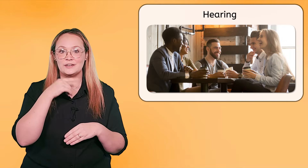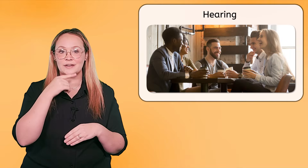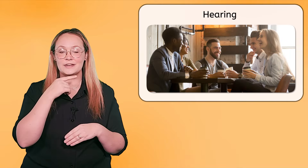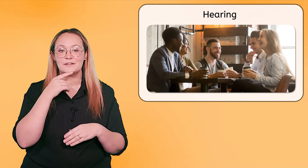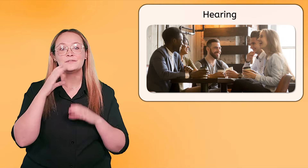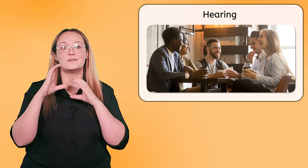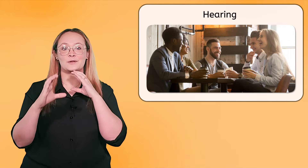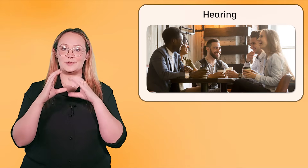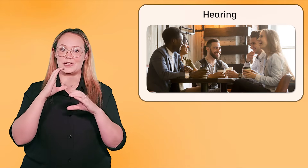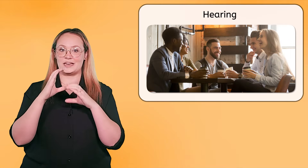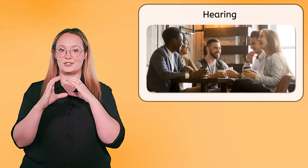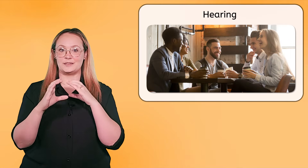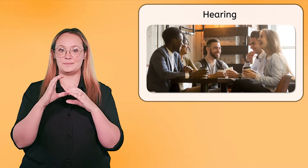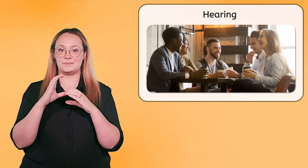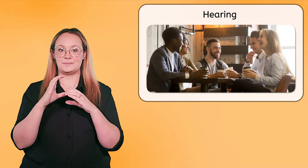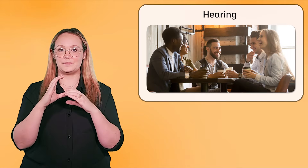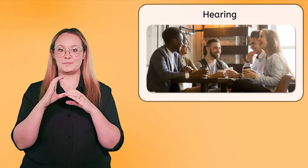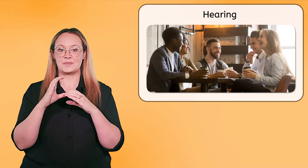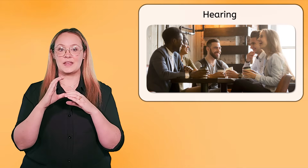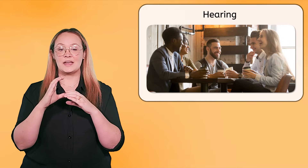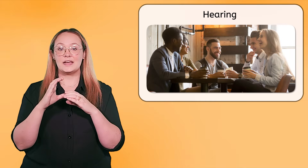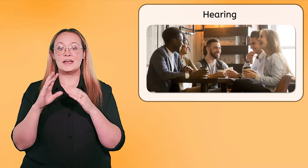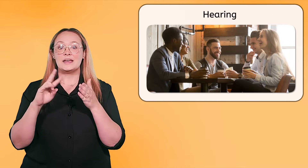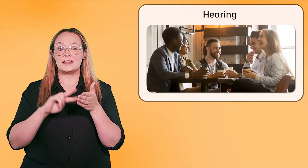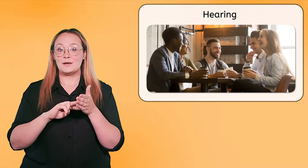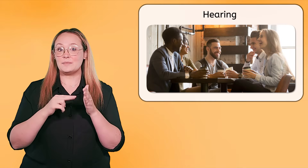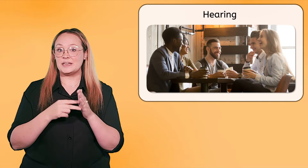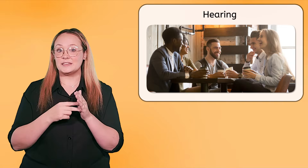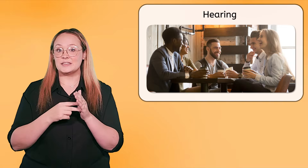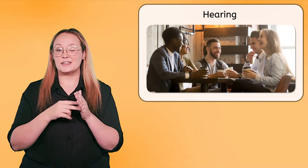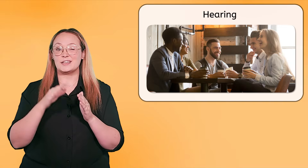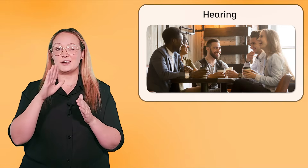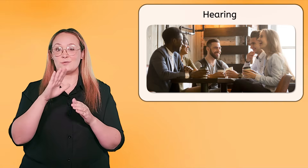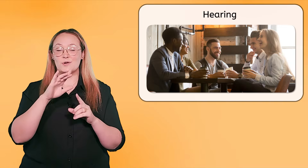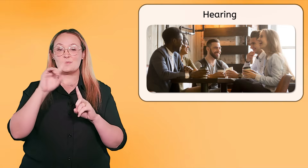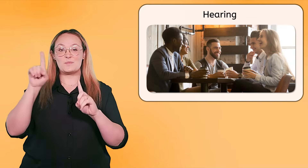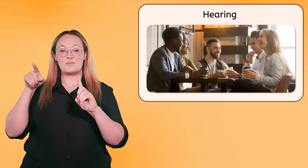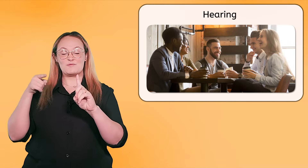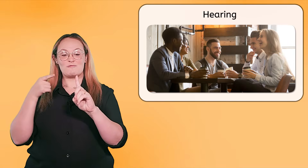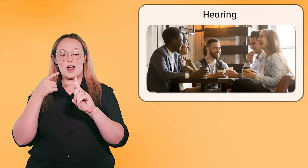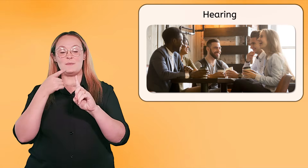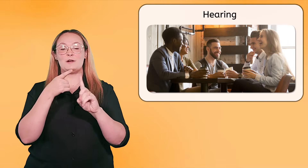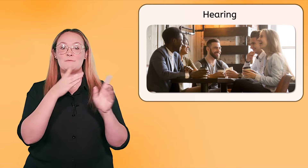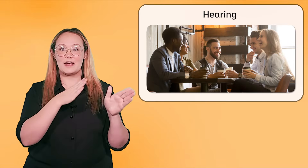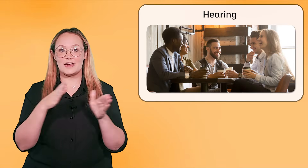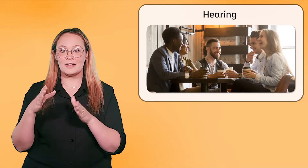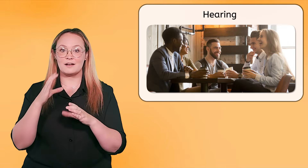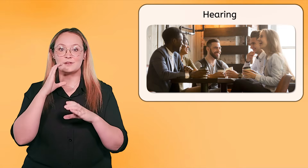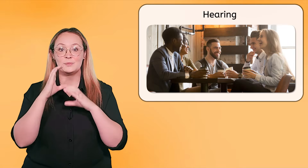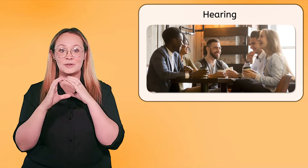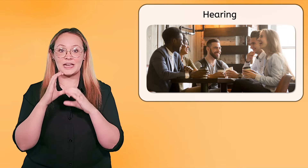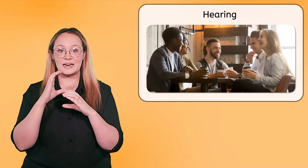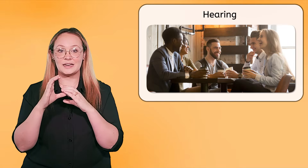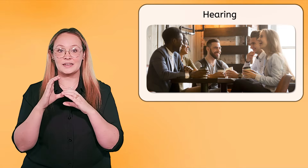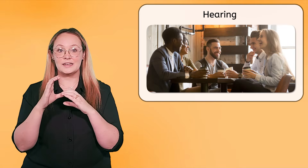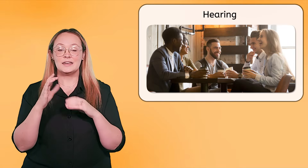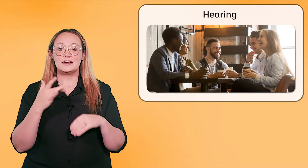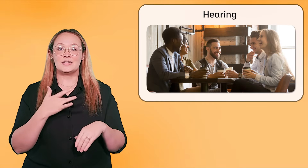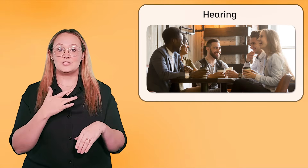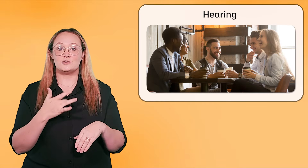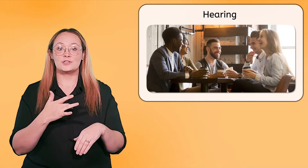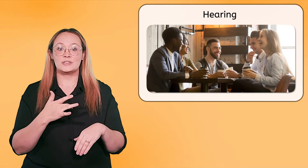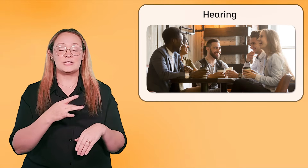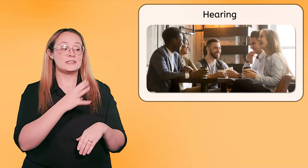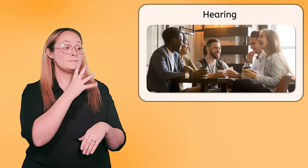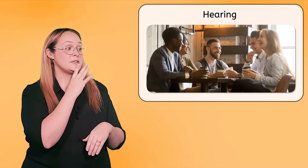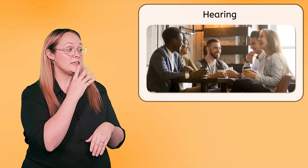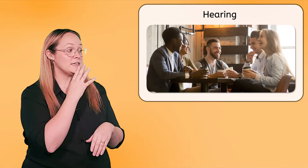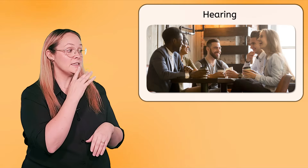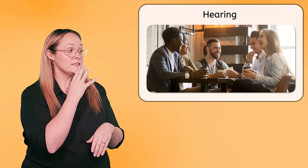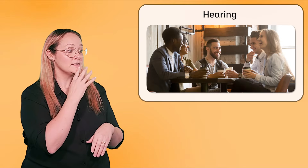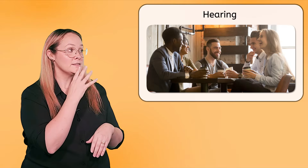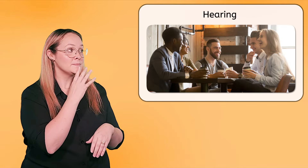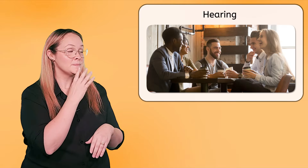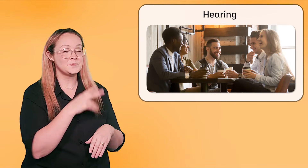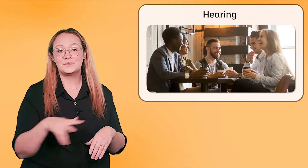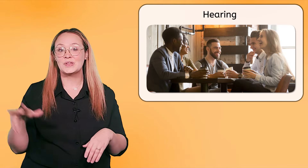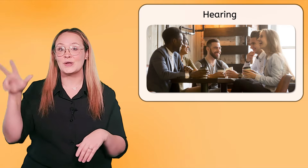hearing for communication. That means that your primary way of communicating is usually speaking